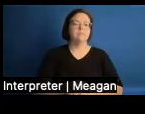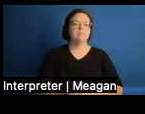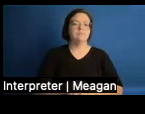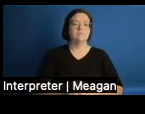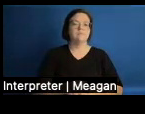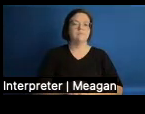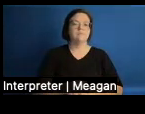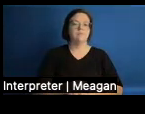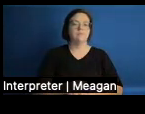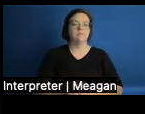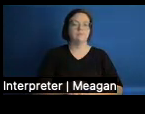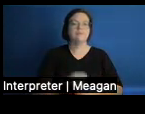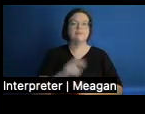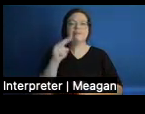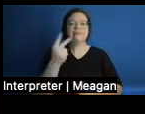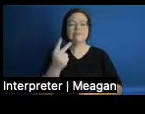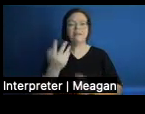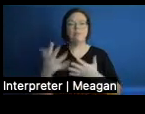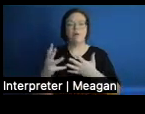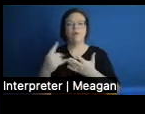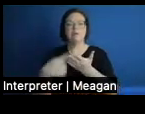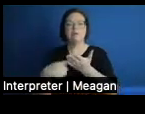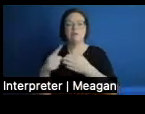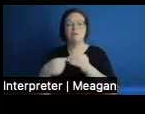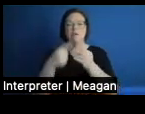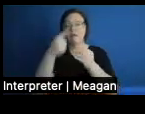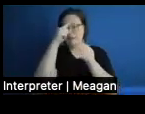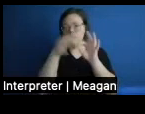The second one we covered a little bit of “think through the language that's particular to you